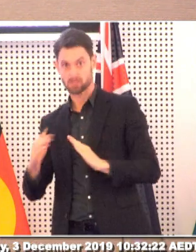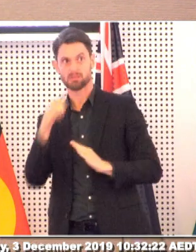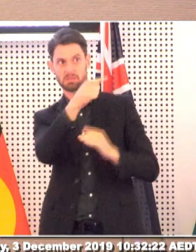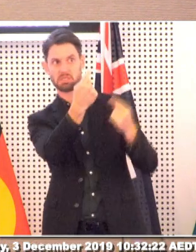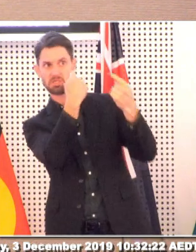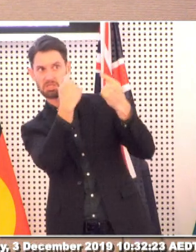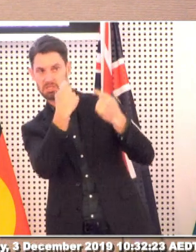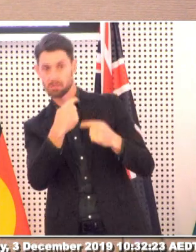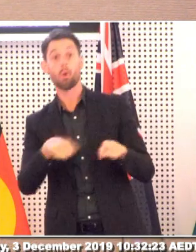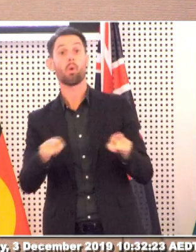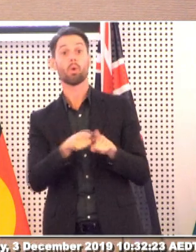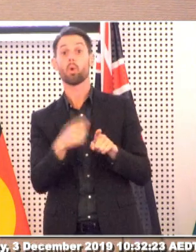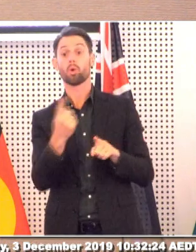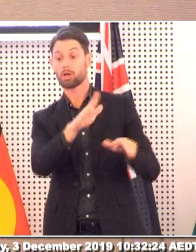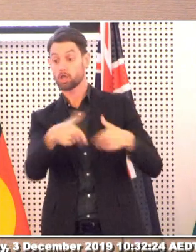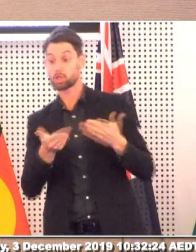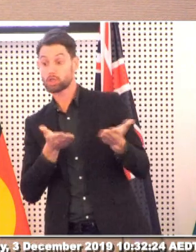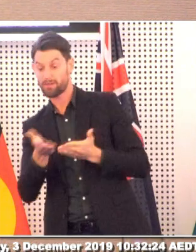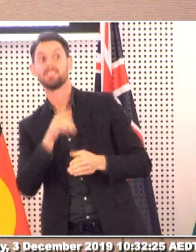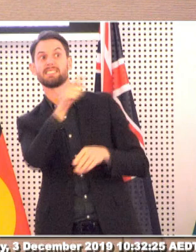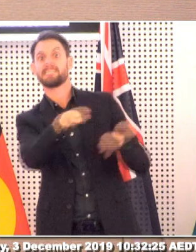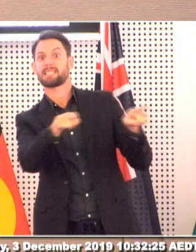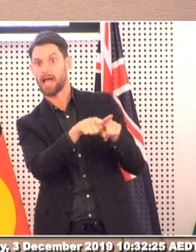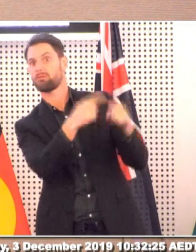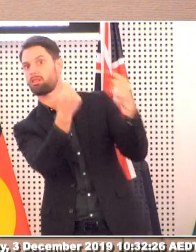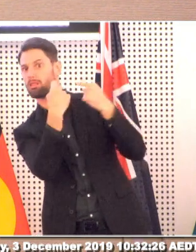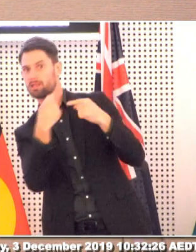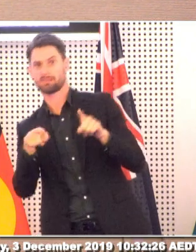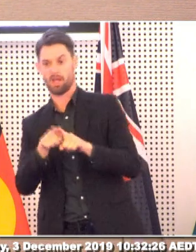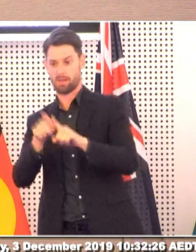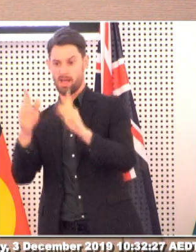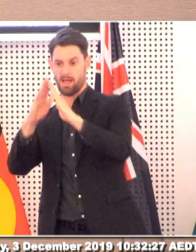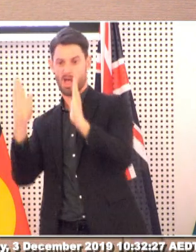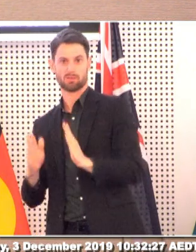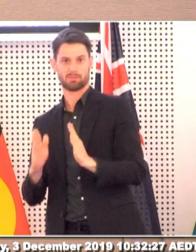over the situation. But if you live in a house that’s owned or managed by the support provider, and